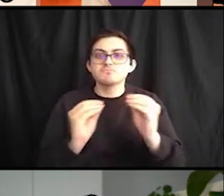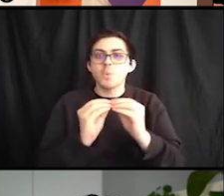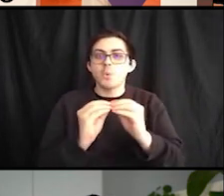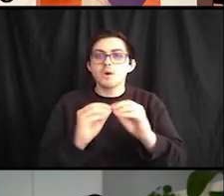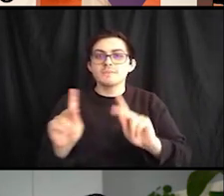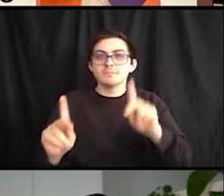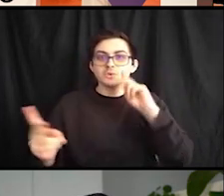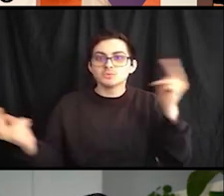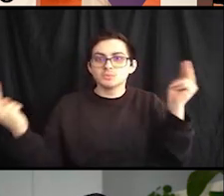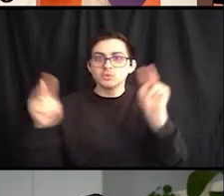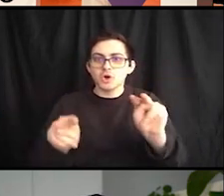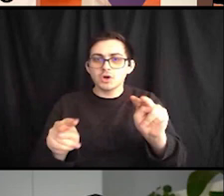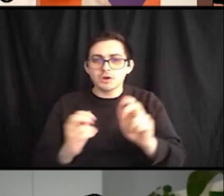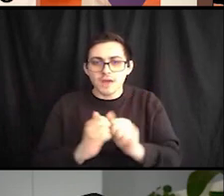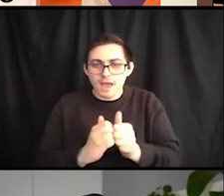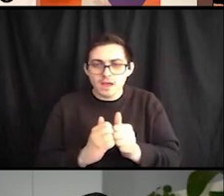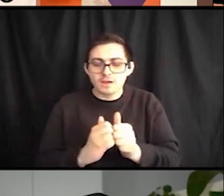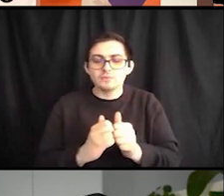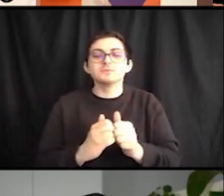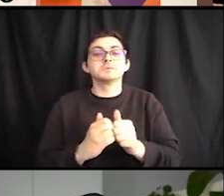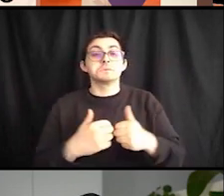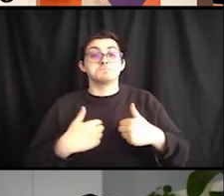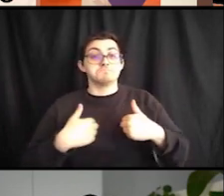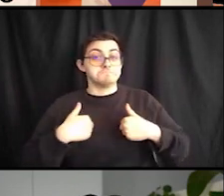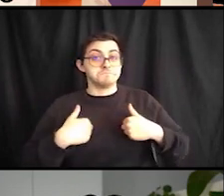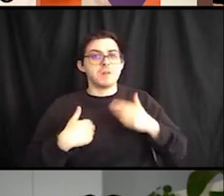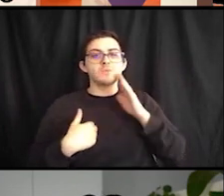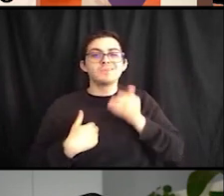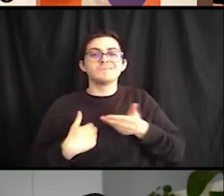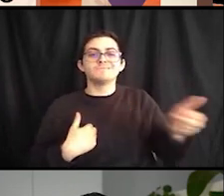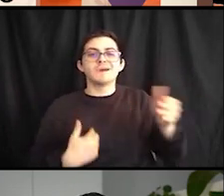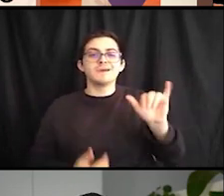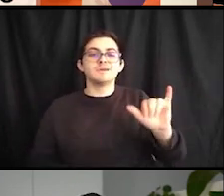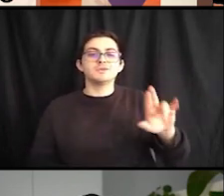to this branch to make sure he can edit this branch as well.